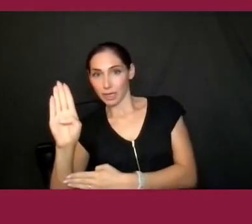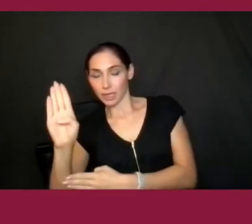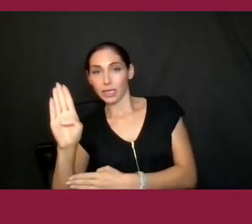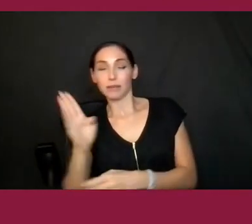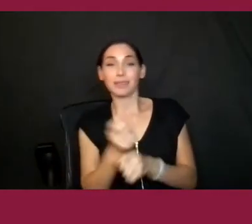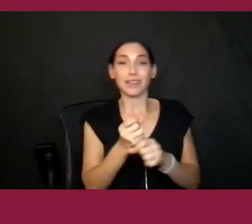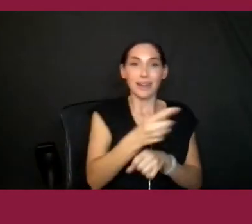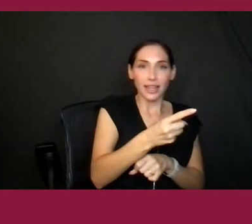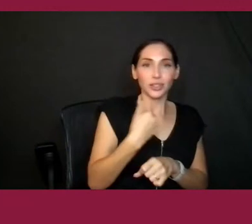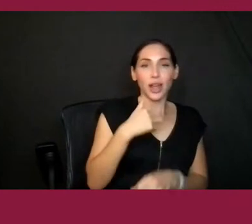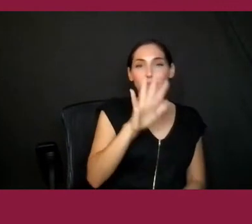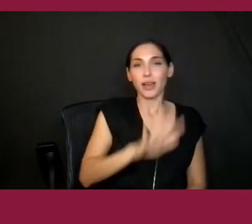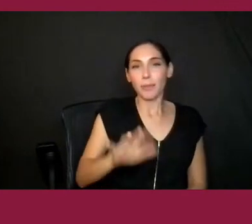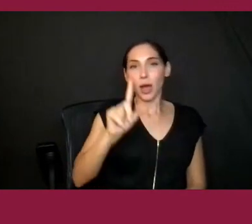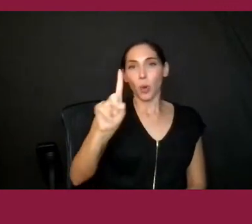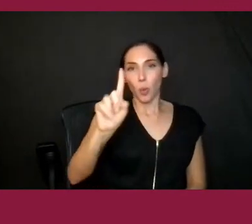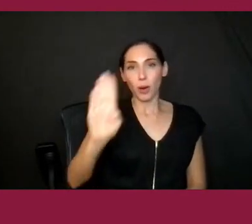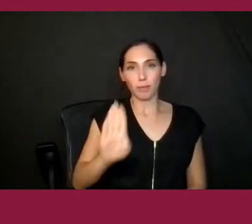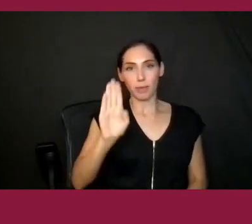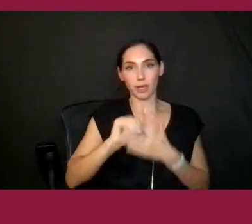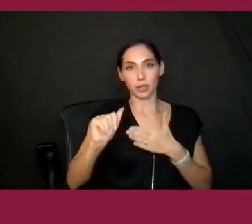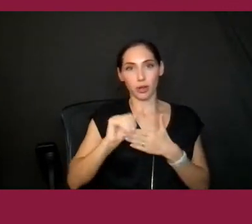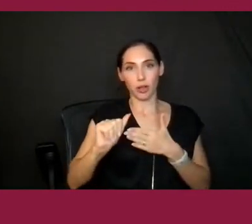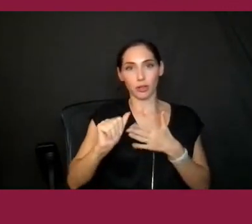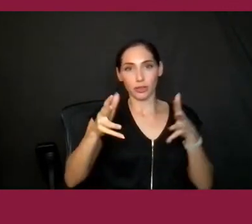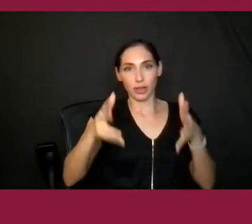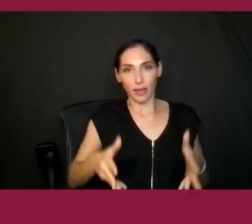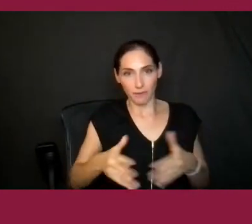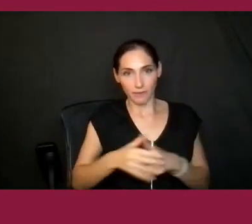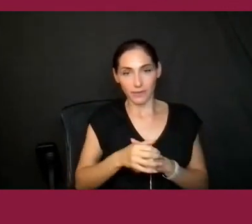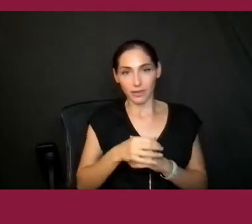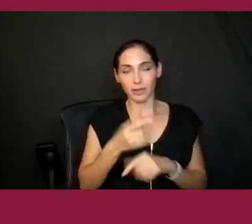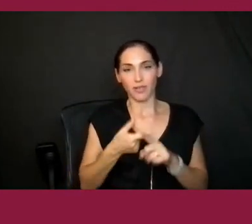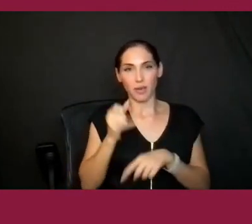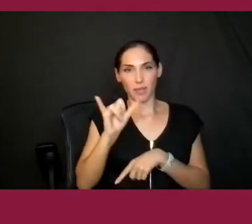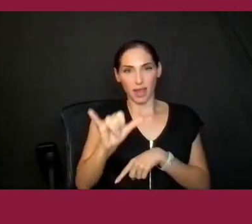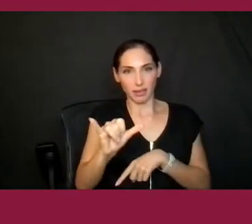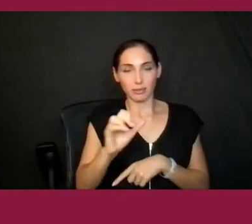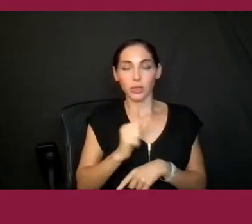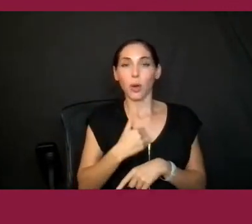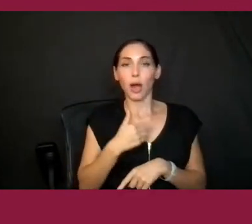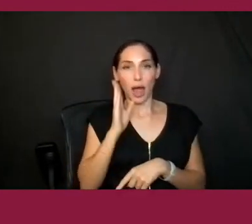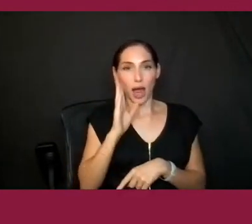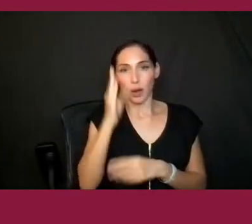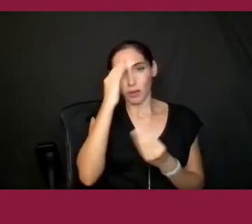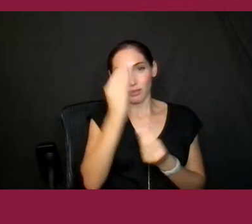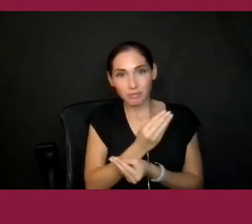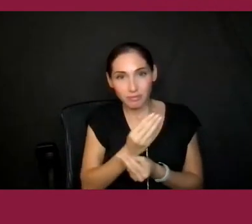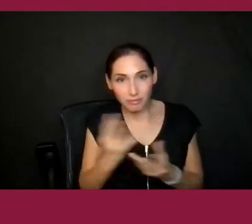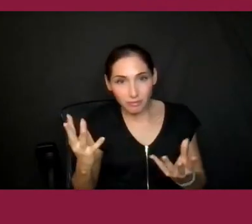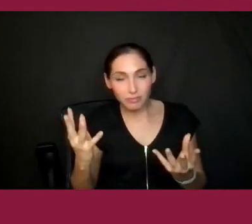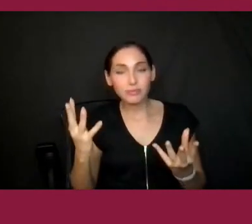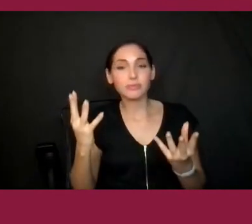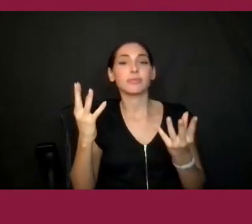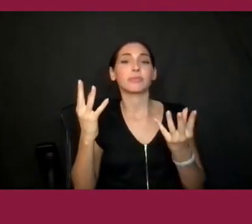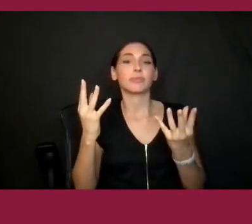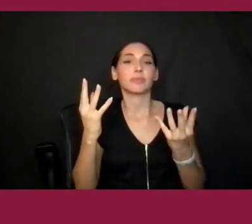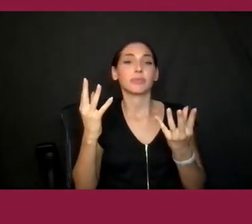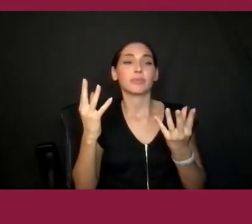about $1 billion left in that. And I will note, uh, I think,